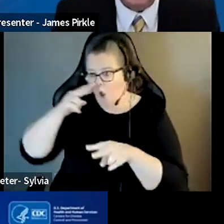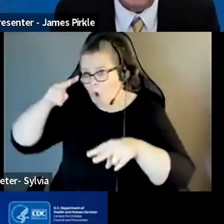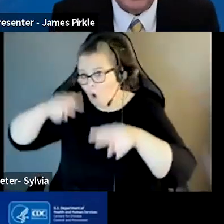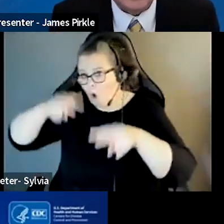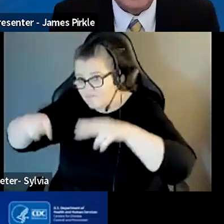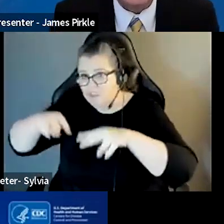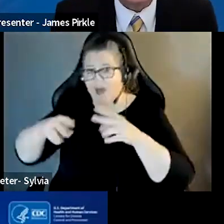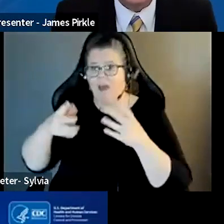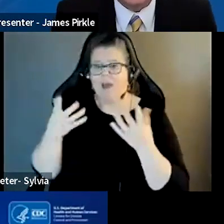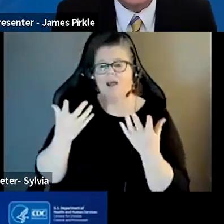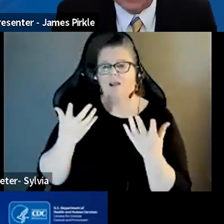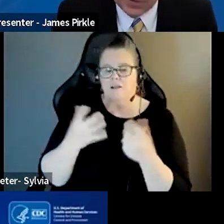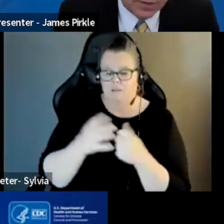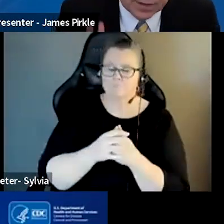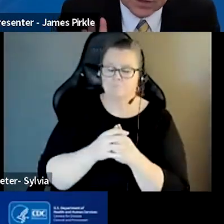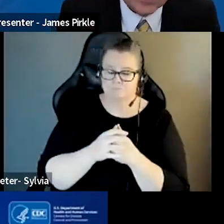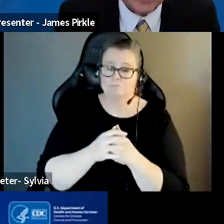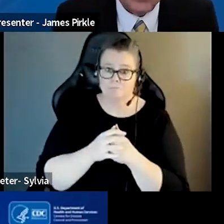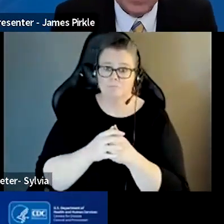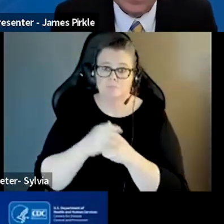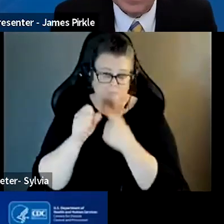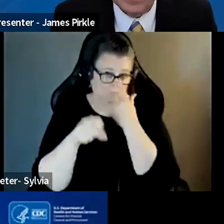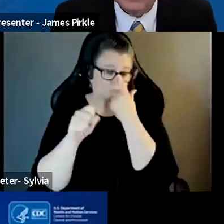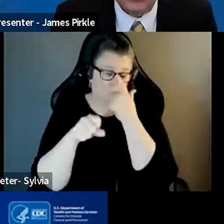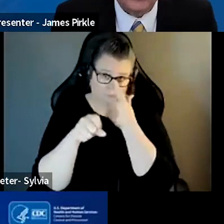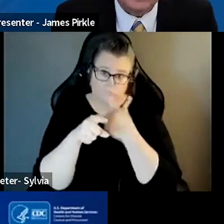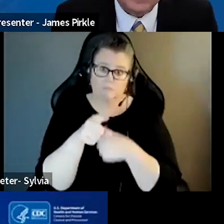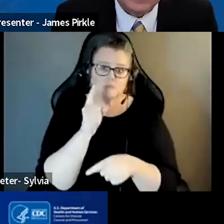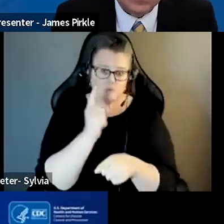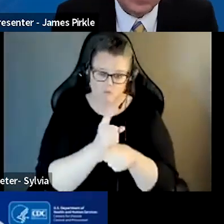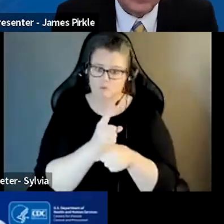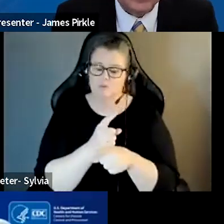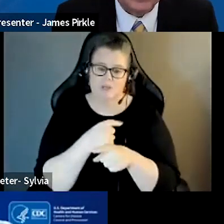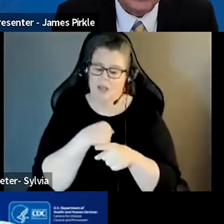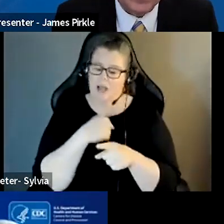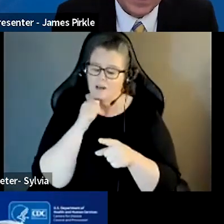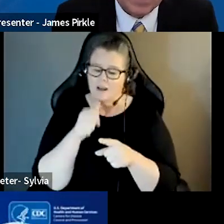Right. So I didn't -- that's -- I mean, that's exactly right. And I didn't go into detail on that because of time.